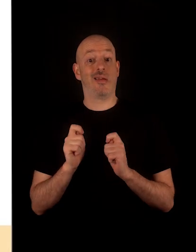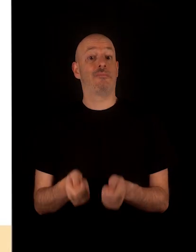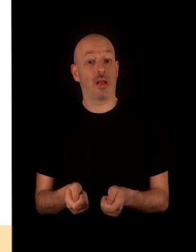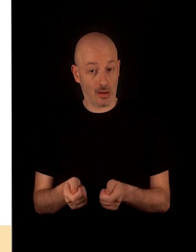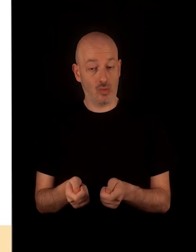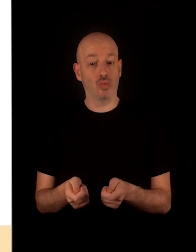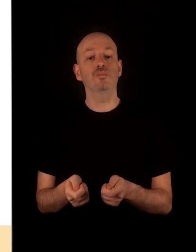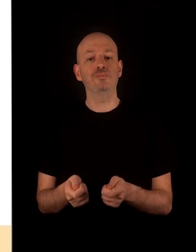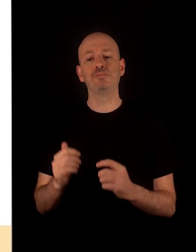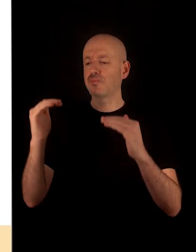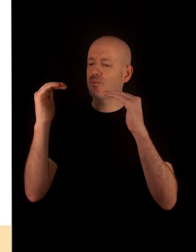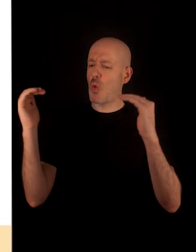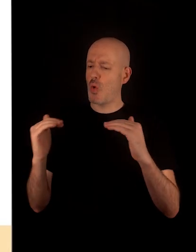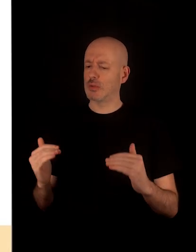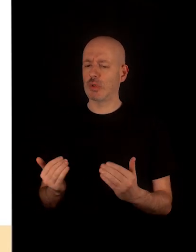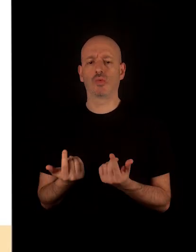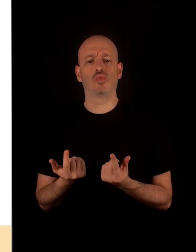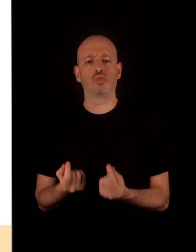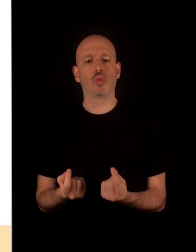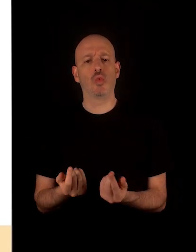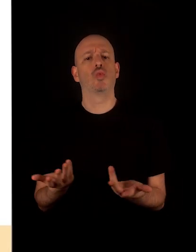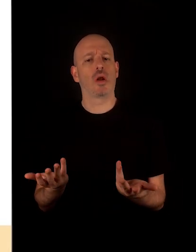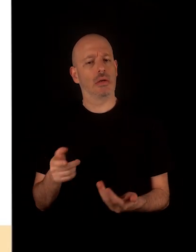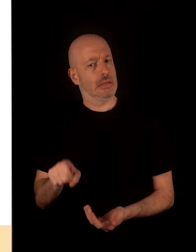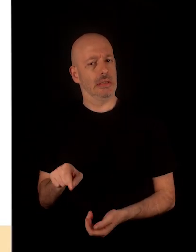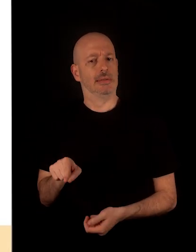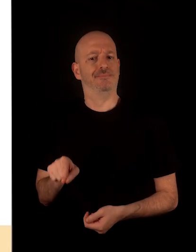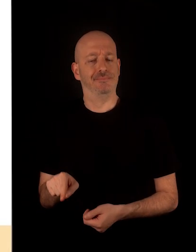or To Transform. The duration of your residency